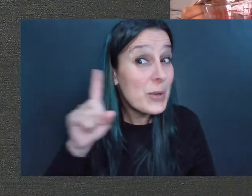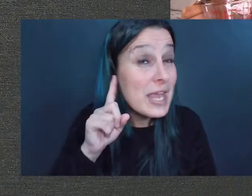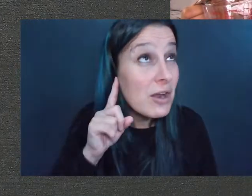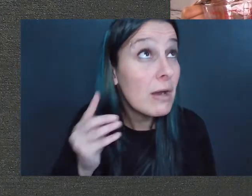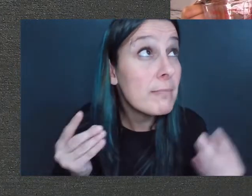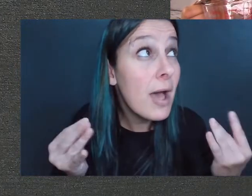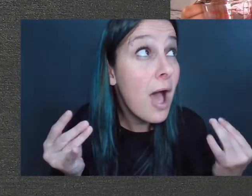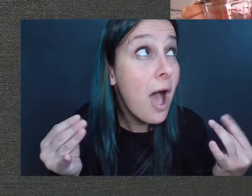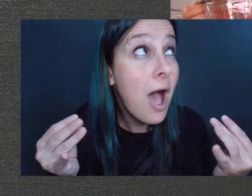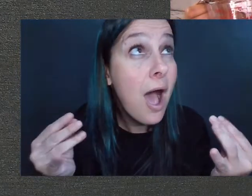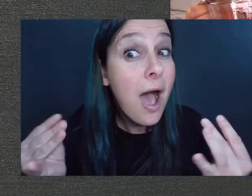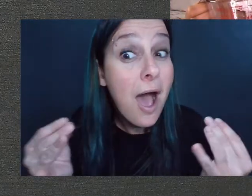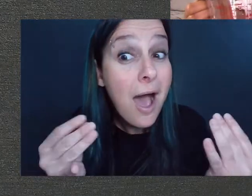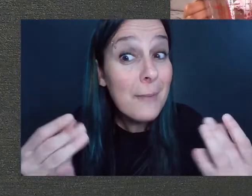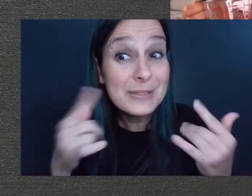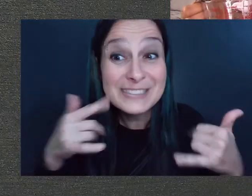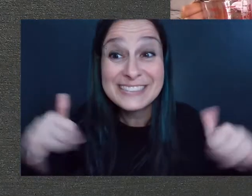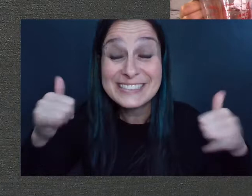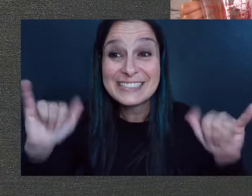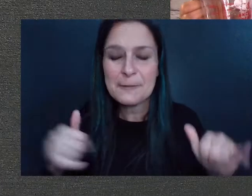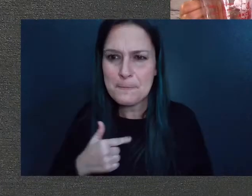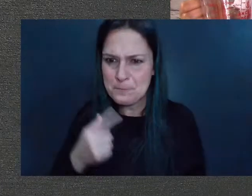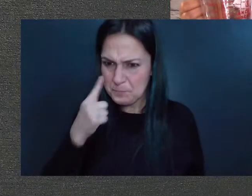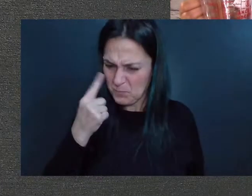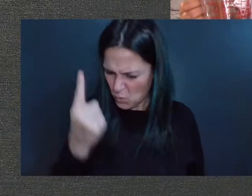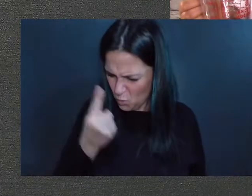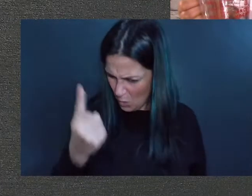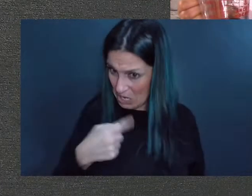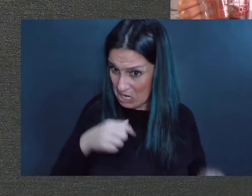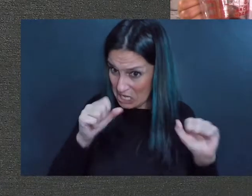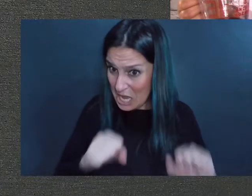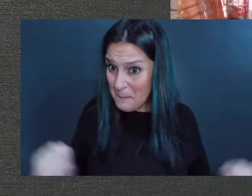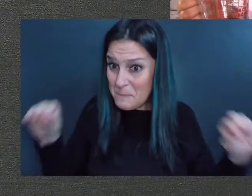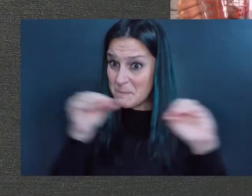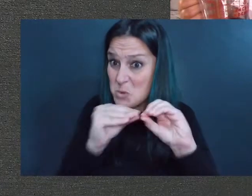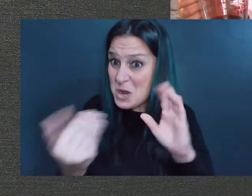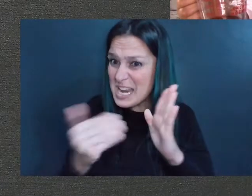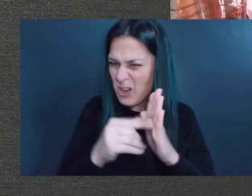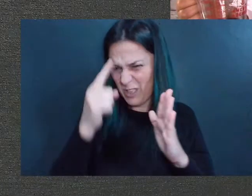It's still happening. I wonder if I have enough to do any more? Do you think that's it?